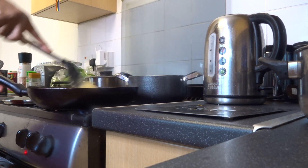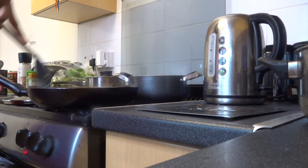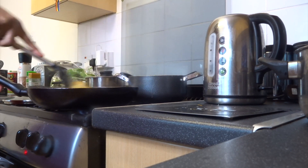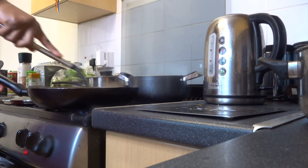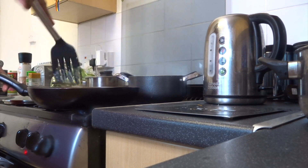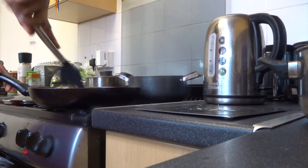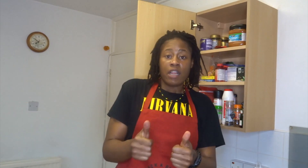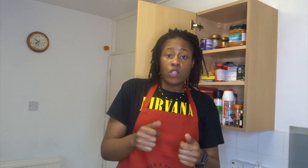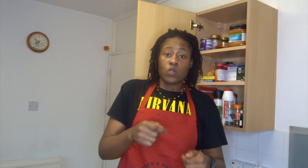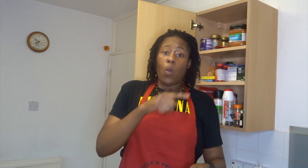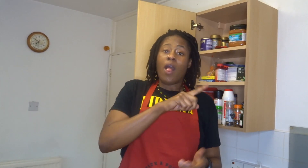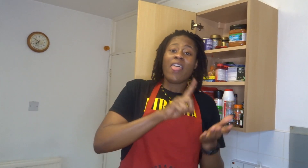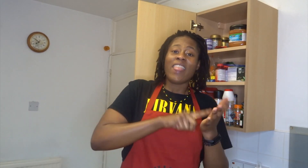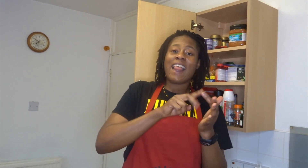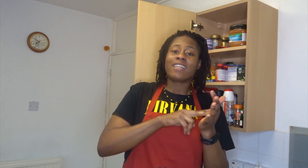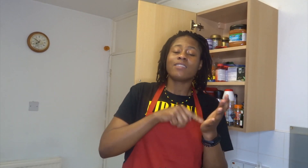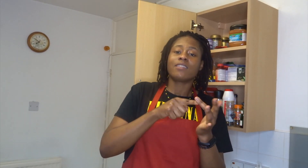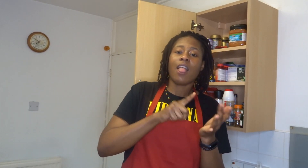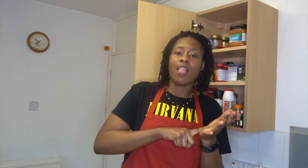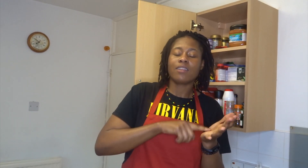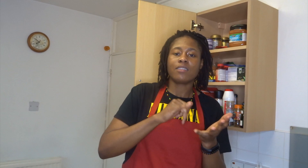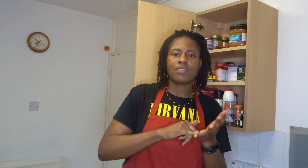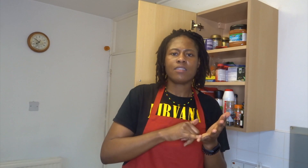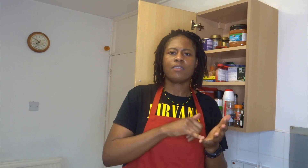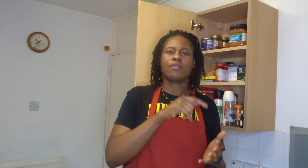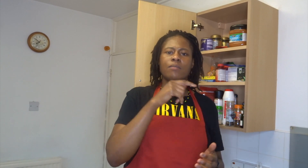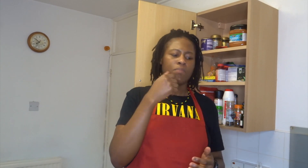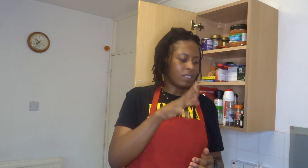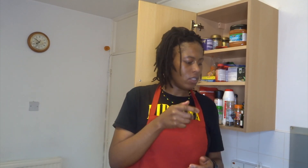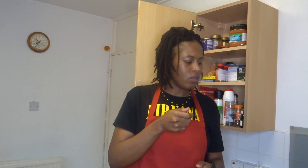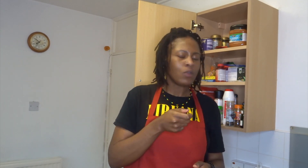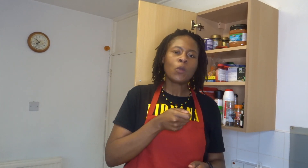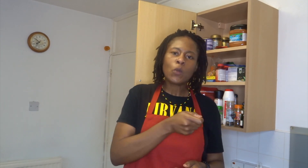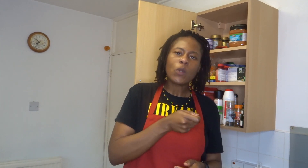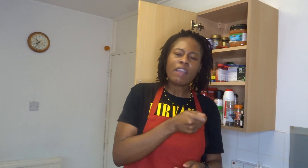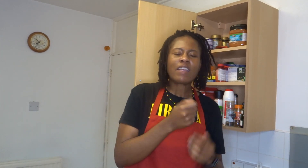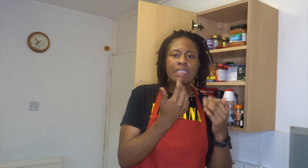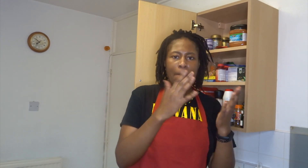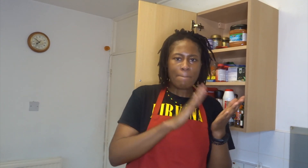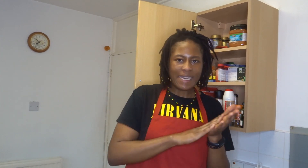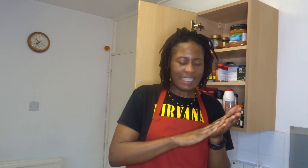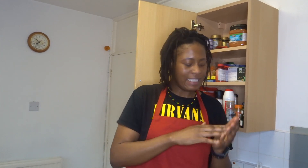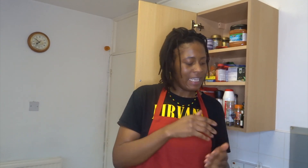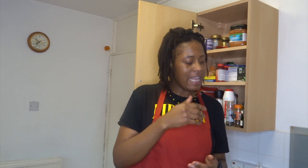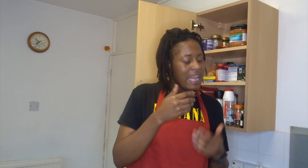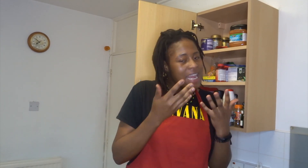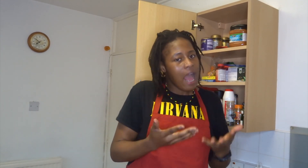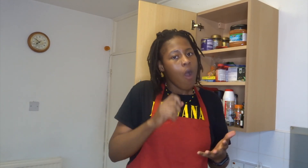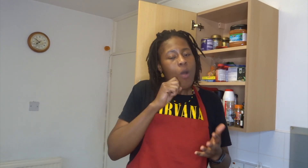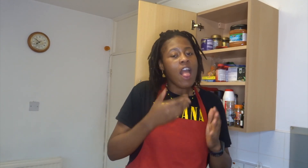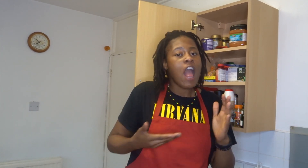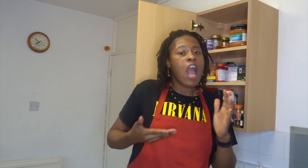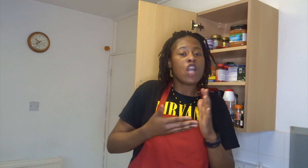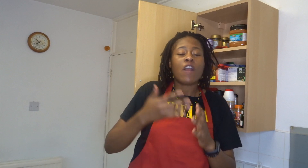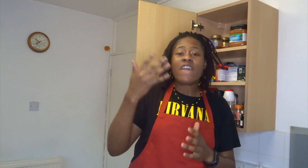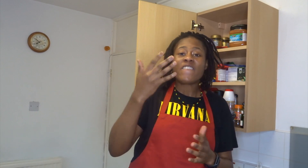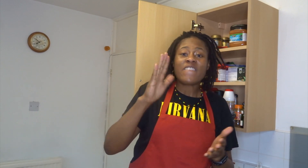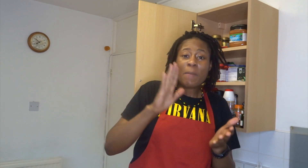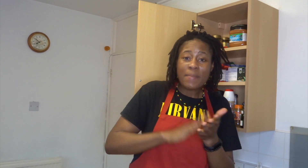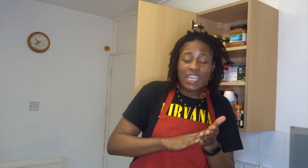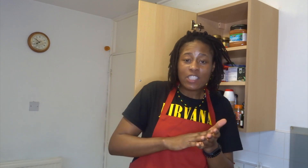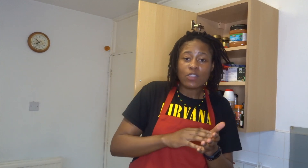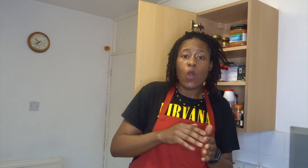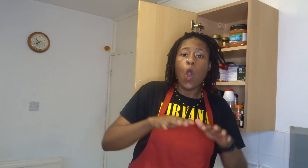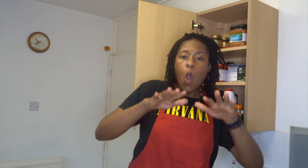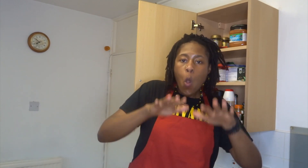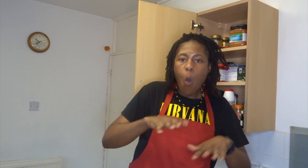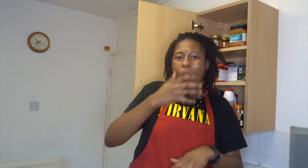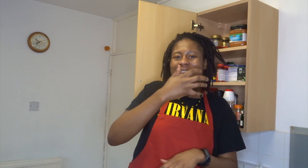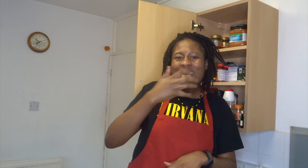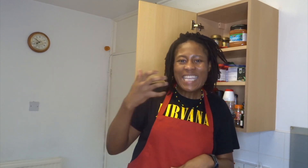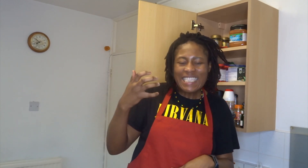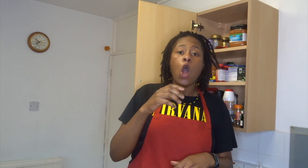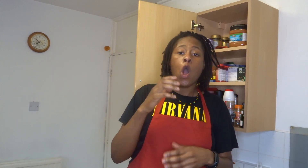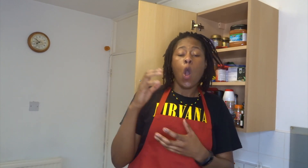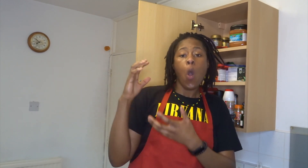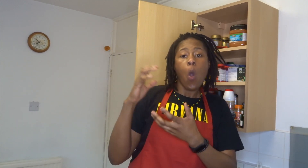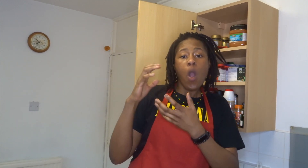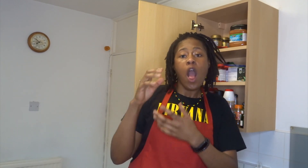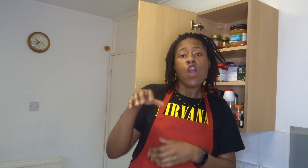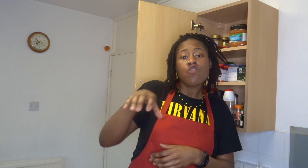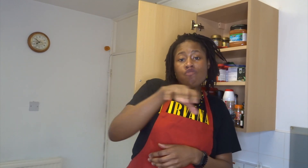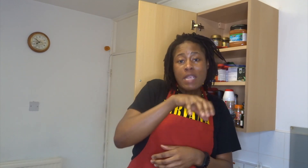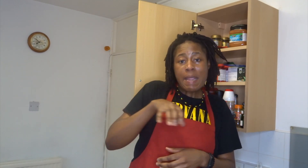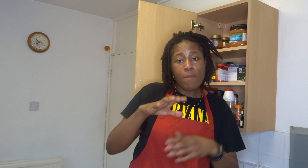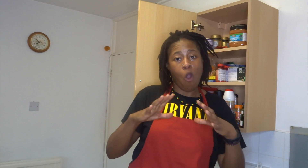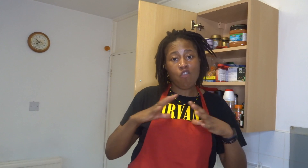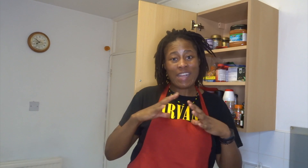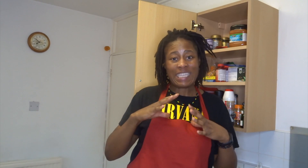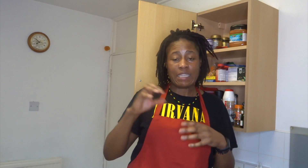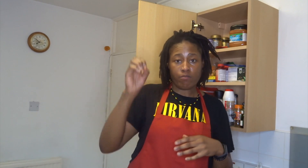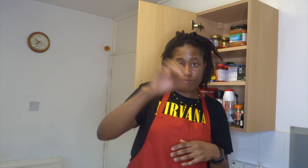Right, so that's our lentils complete. I will cook them for an additional 15 minutes on a low heat.